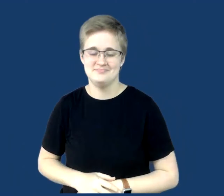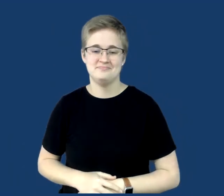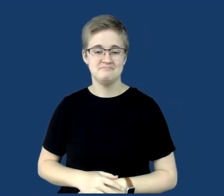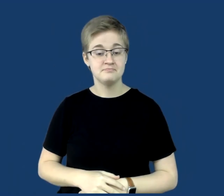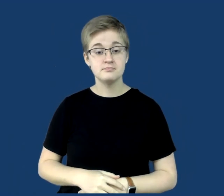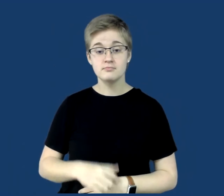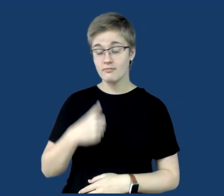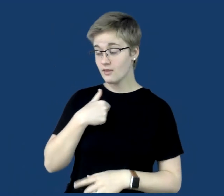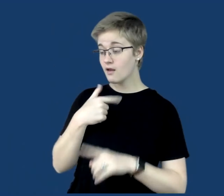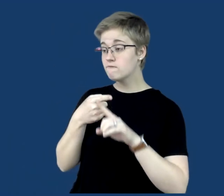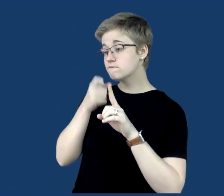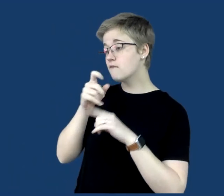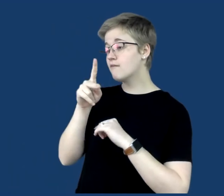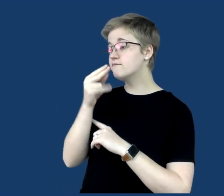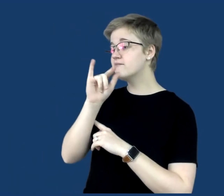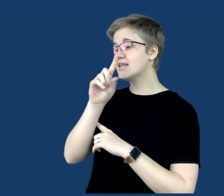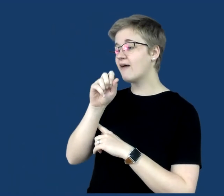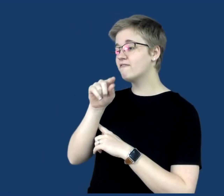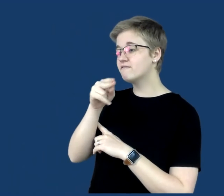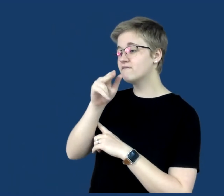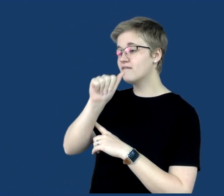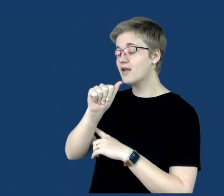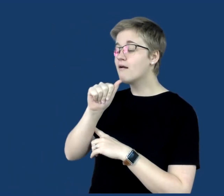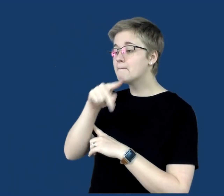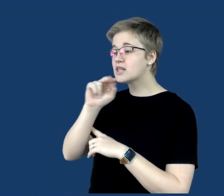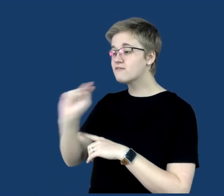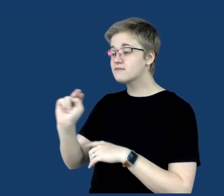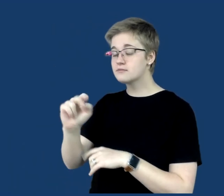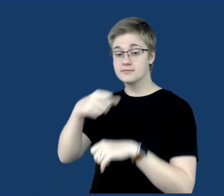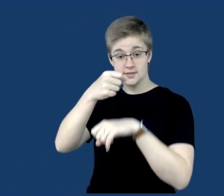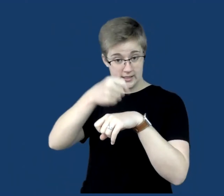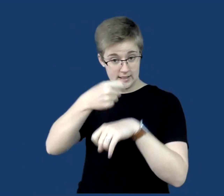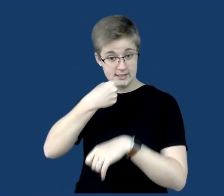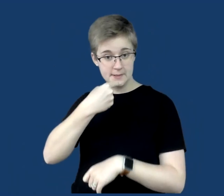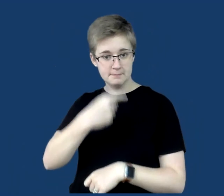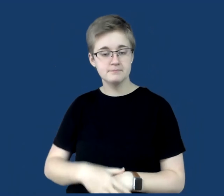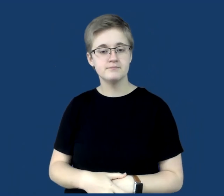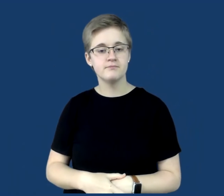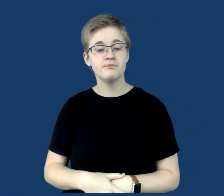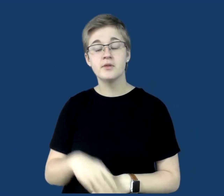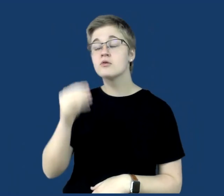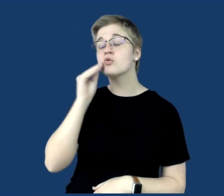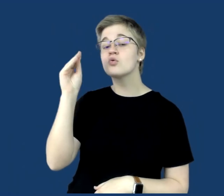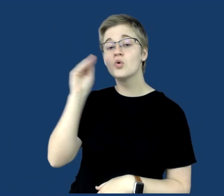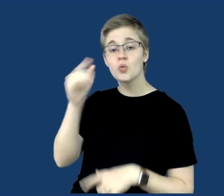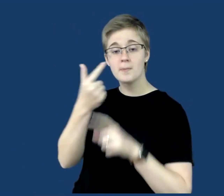“I’m from Philadelphia, Pennsylvania,” Sistine said, “home of the Liberty Bell,